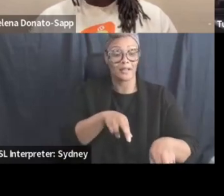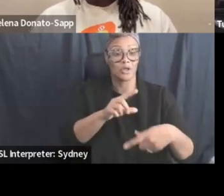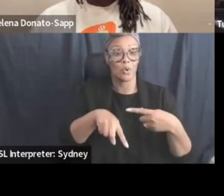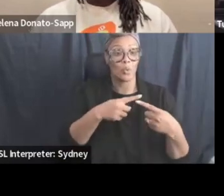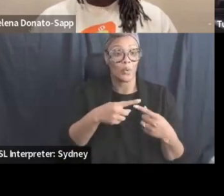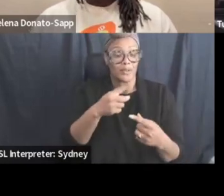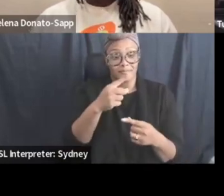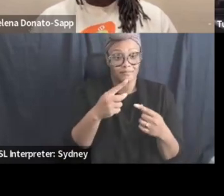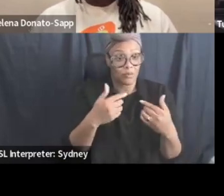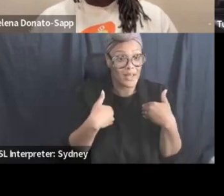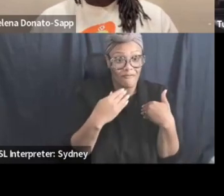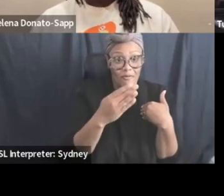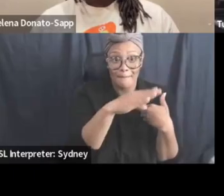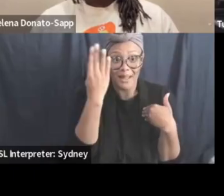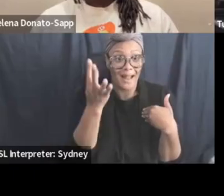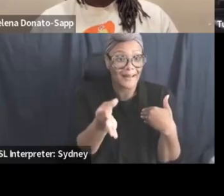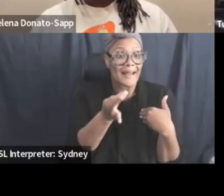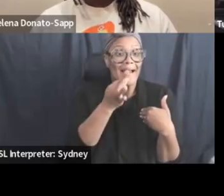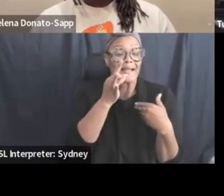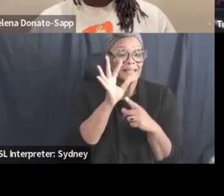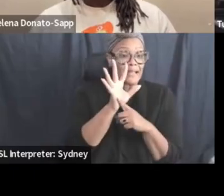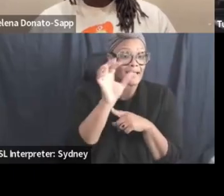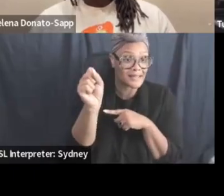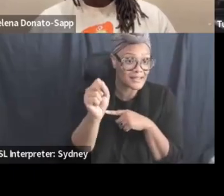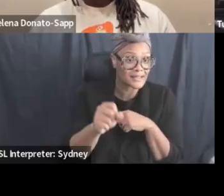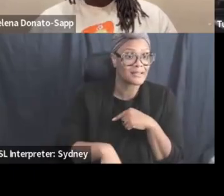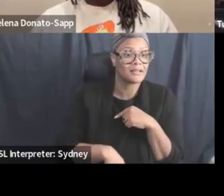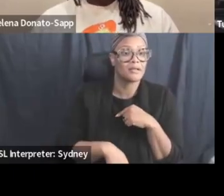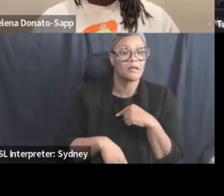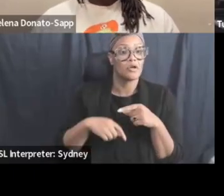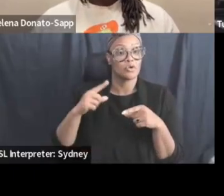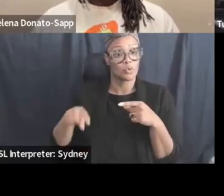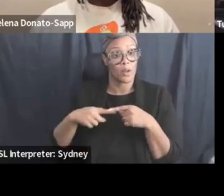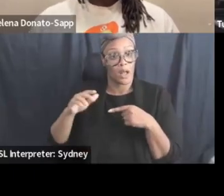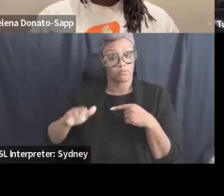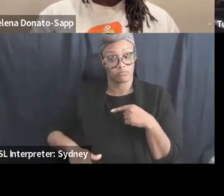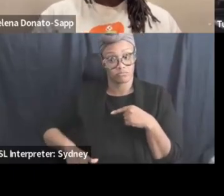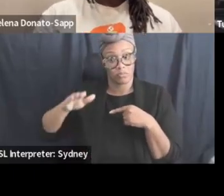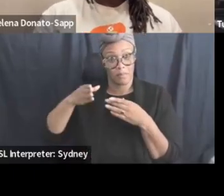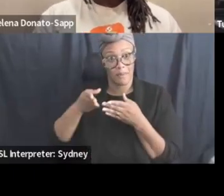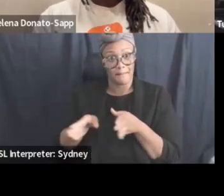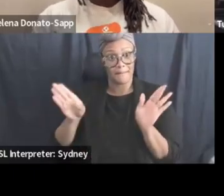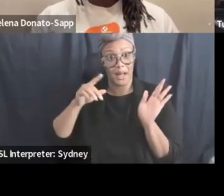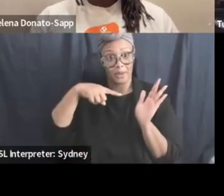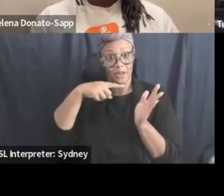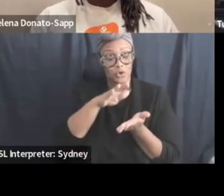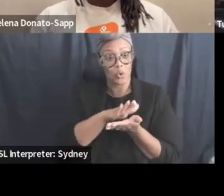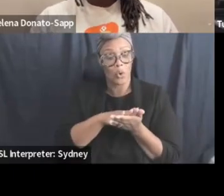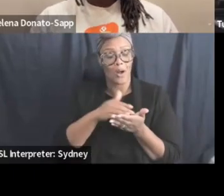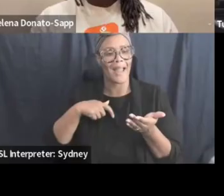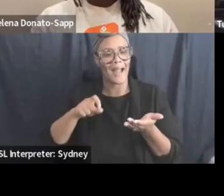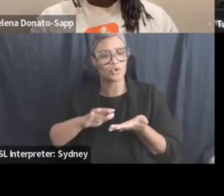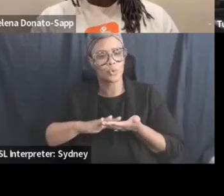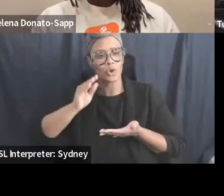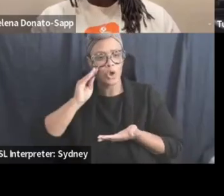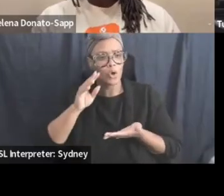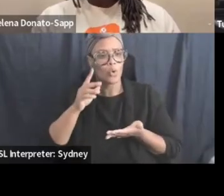I had to slowly learn what antilackness was and how common place it is in my schooling experience.